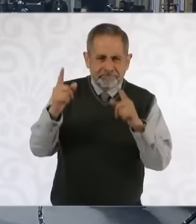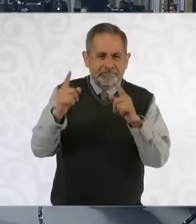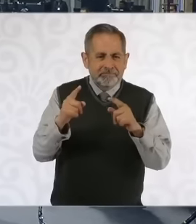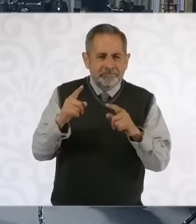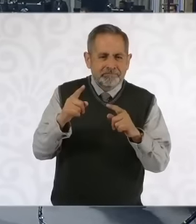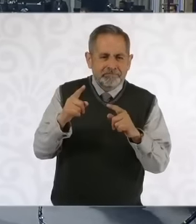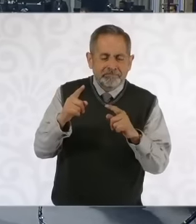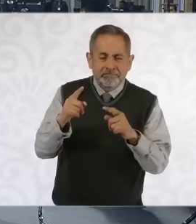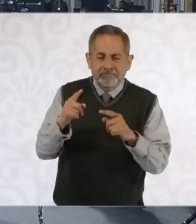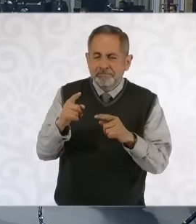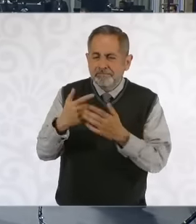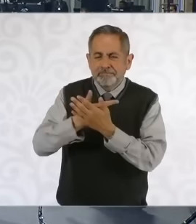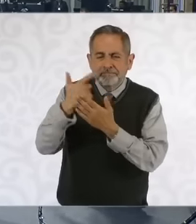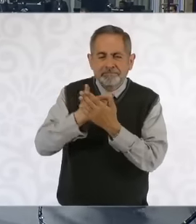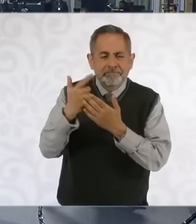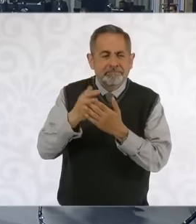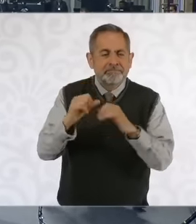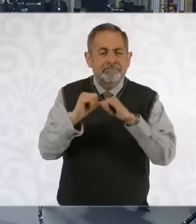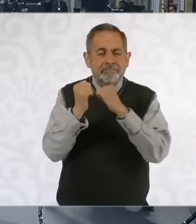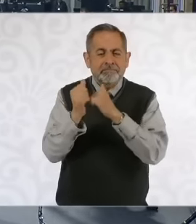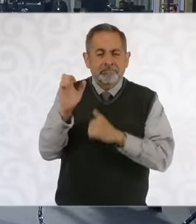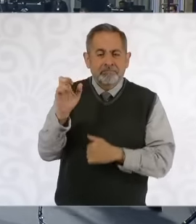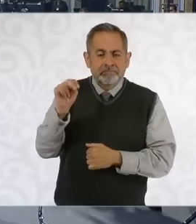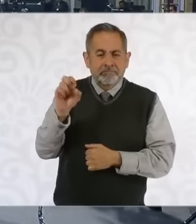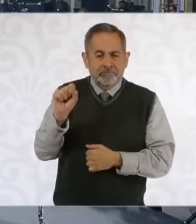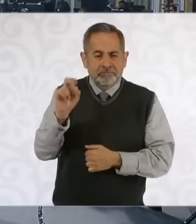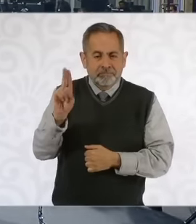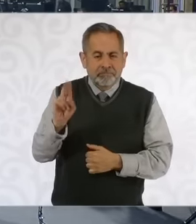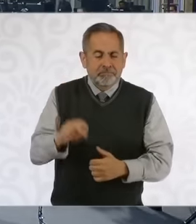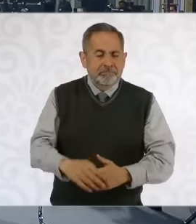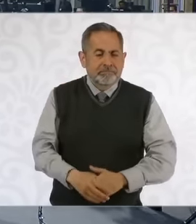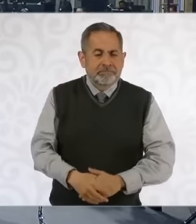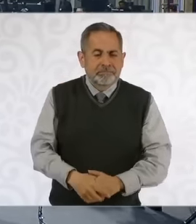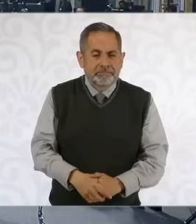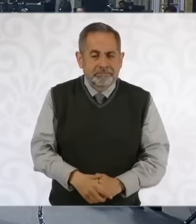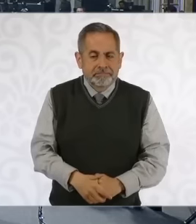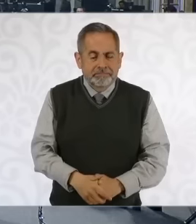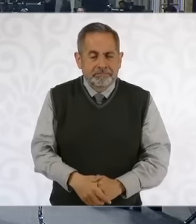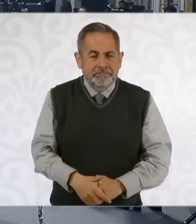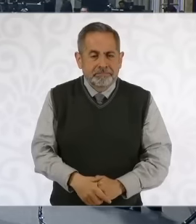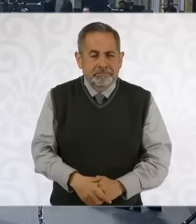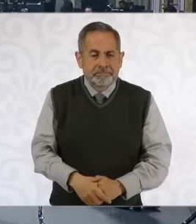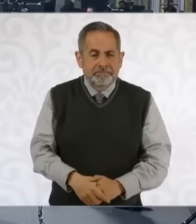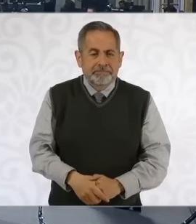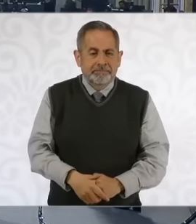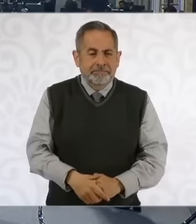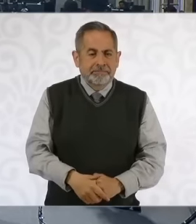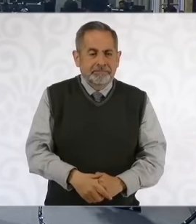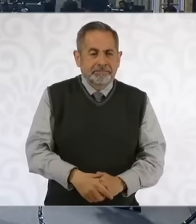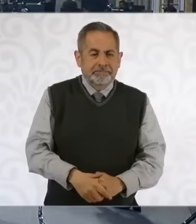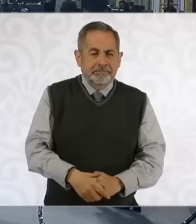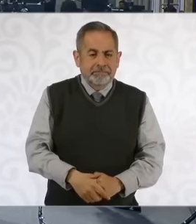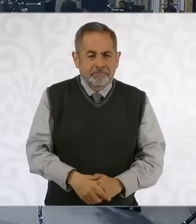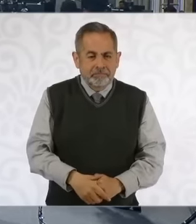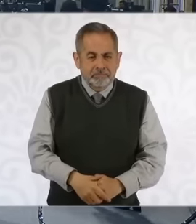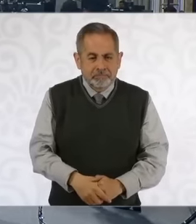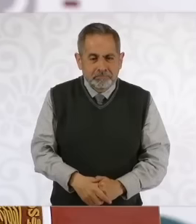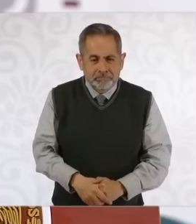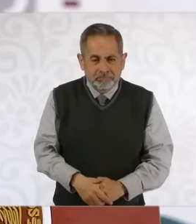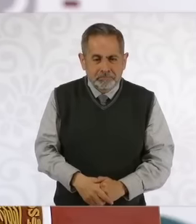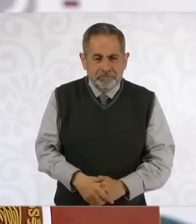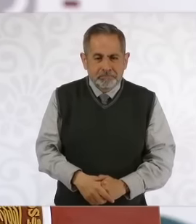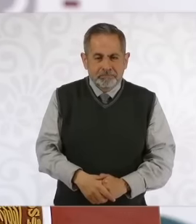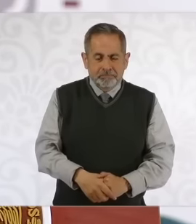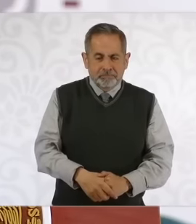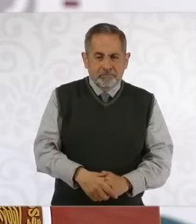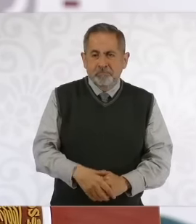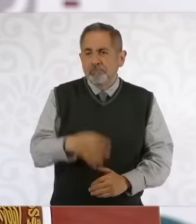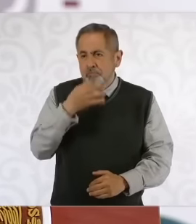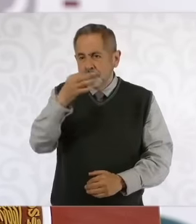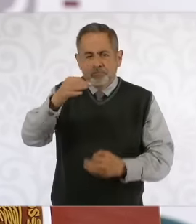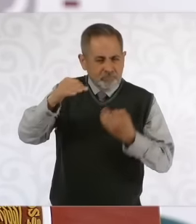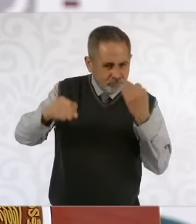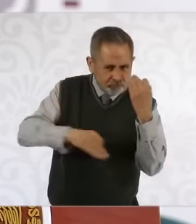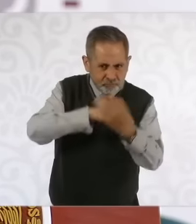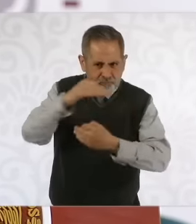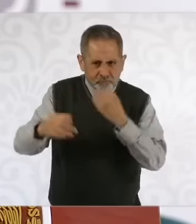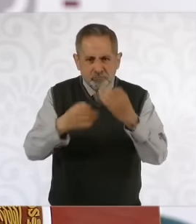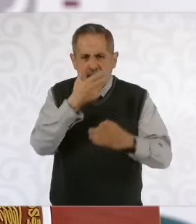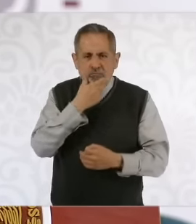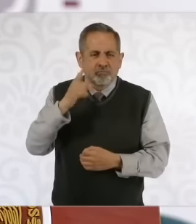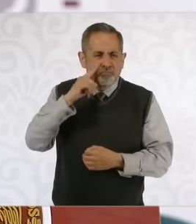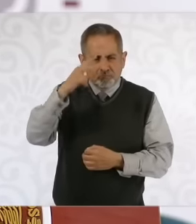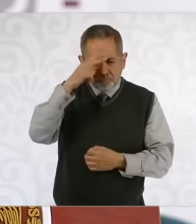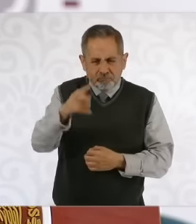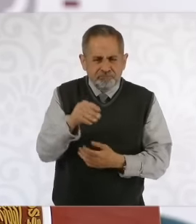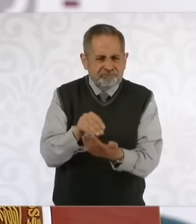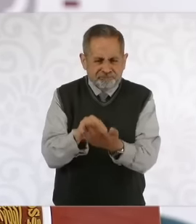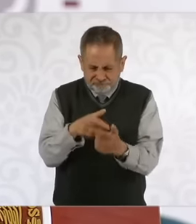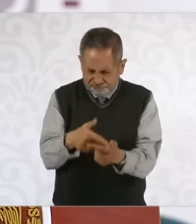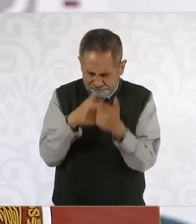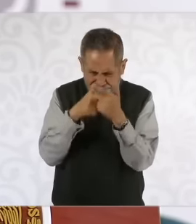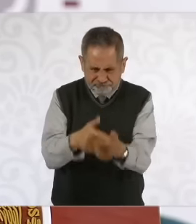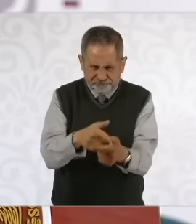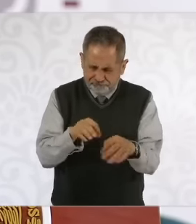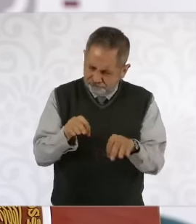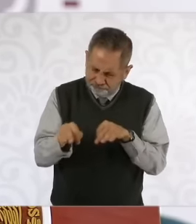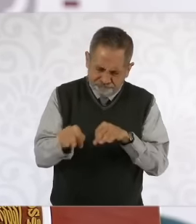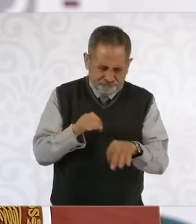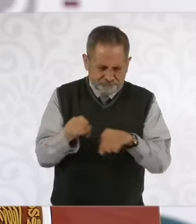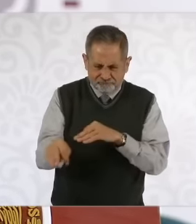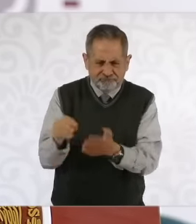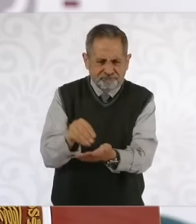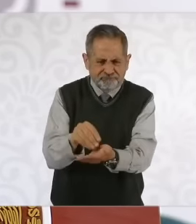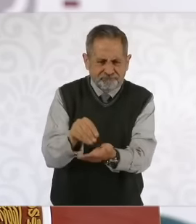to each and every Mexican because we are going to continue working, we are